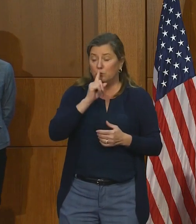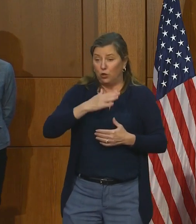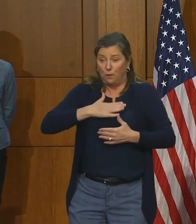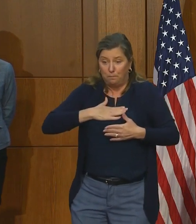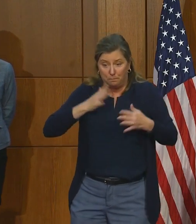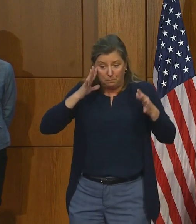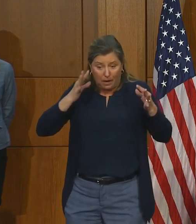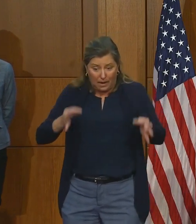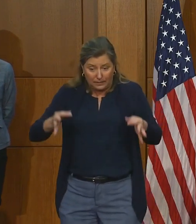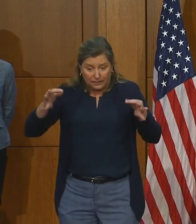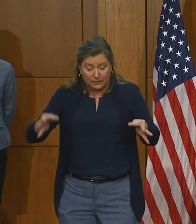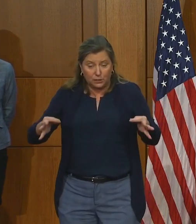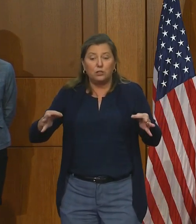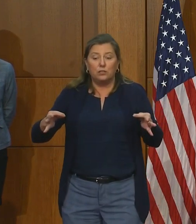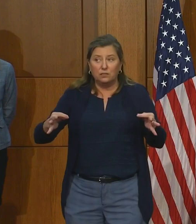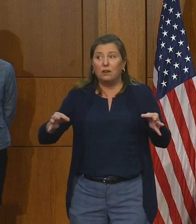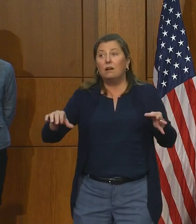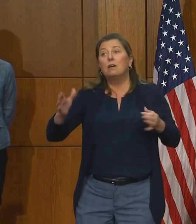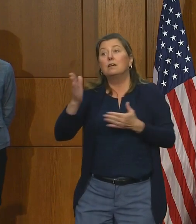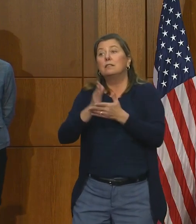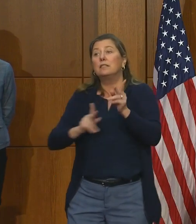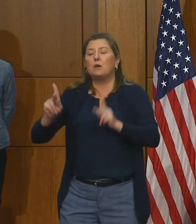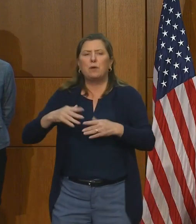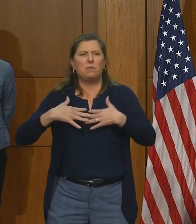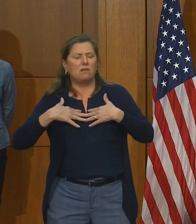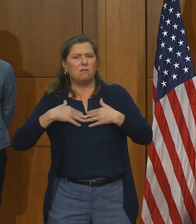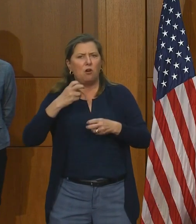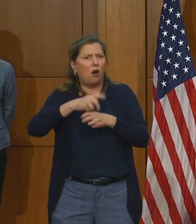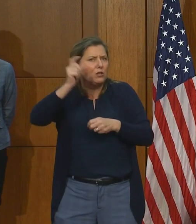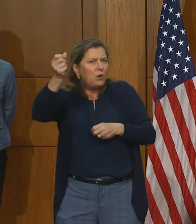NOT I IT WOULD GET. OUT OF HAND